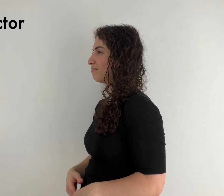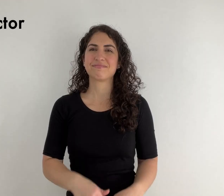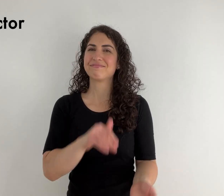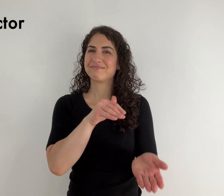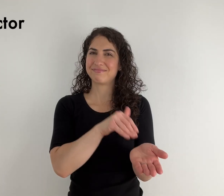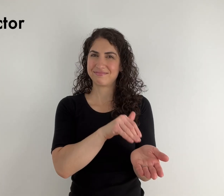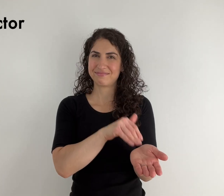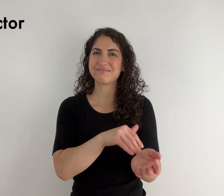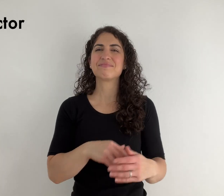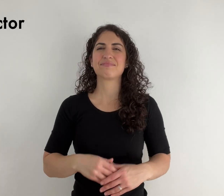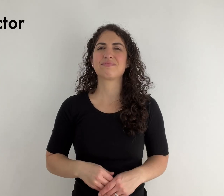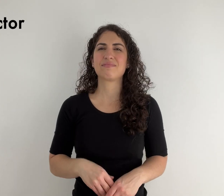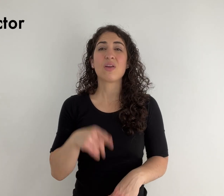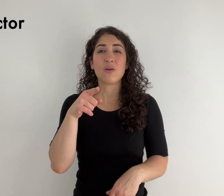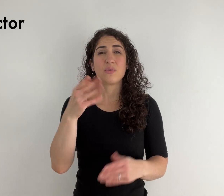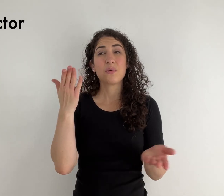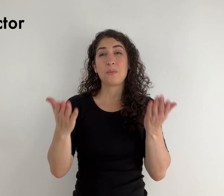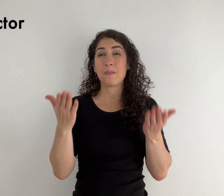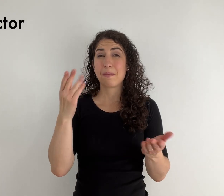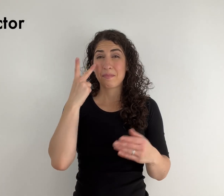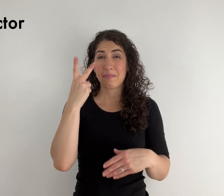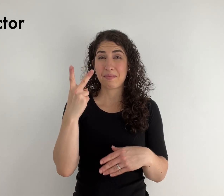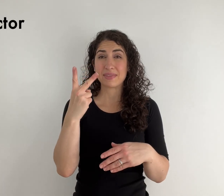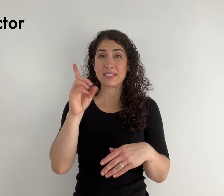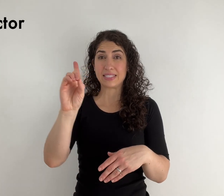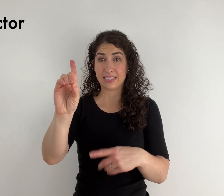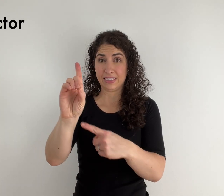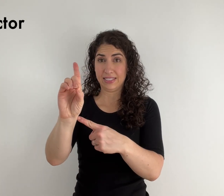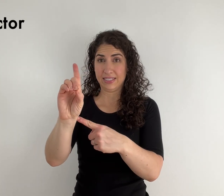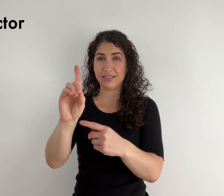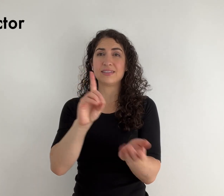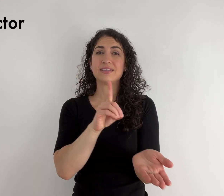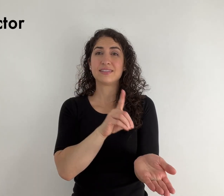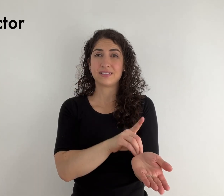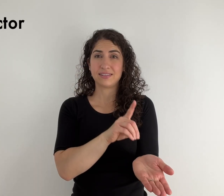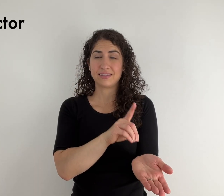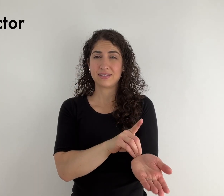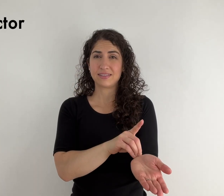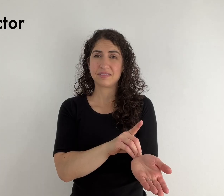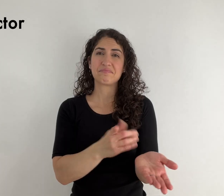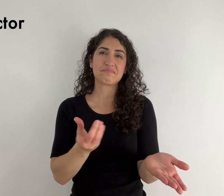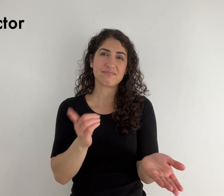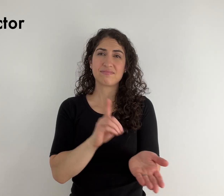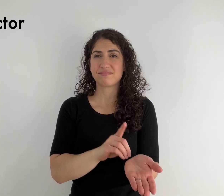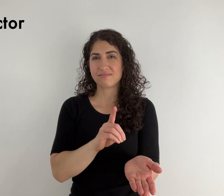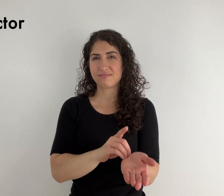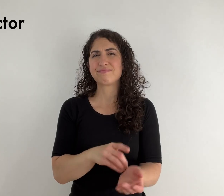DOCTOR You may also see it signed with a "D" handshape: DOCTOR.